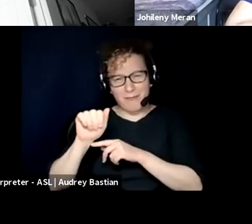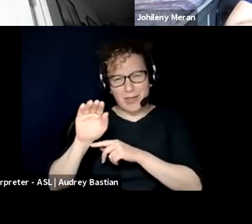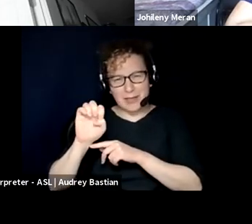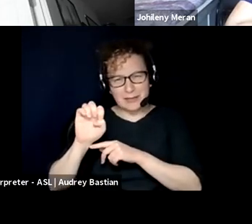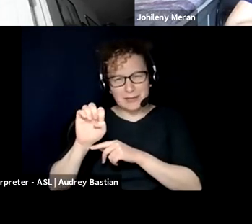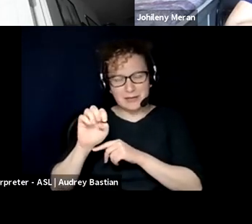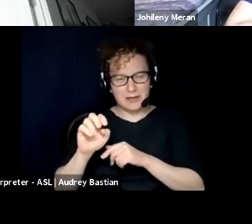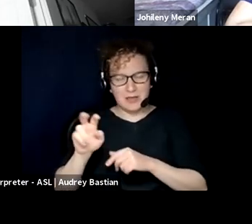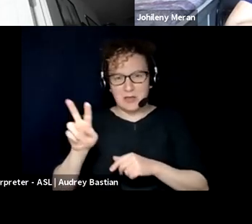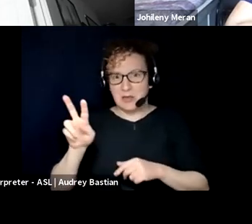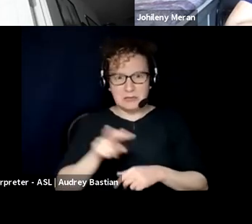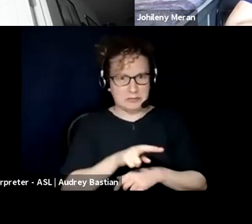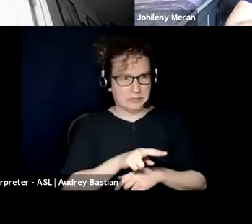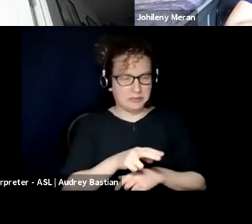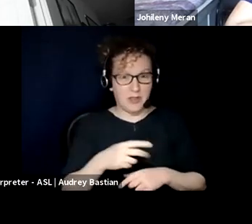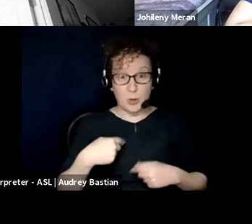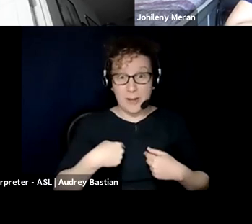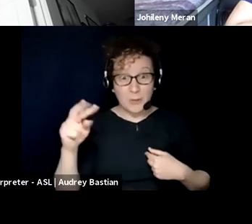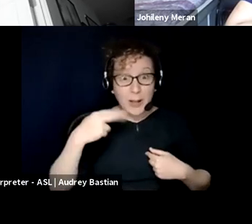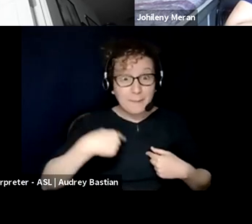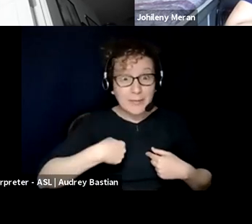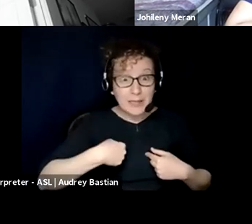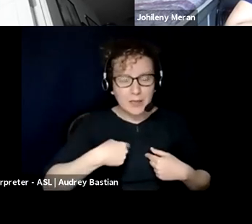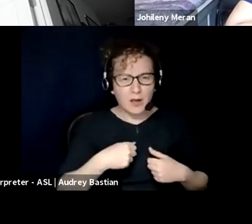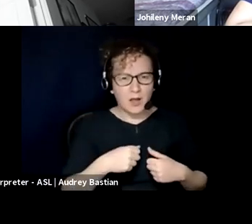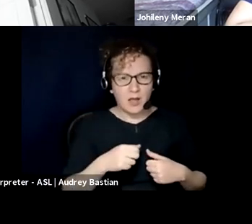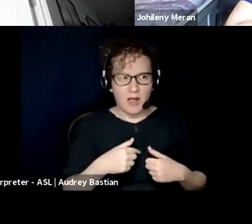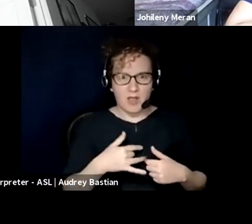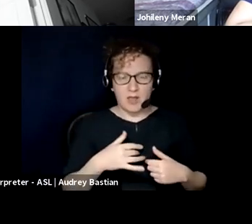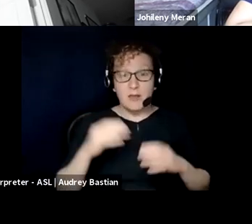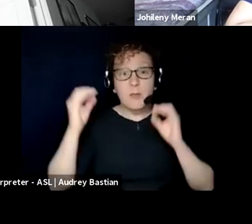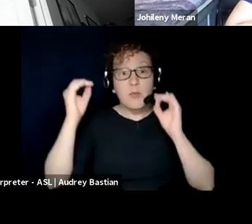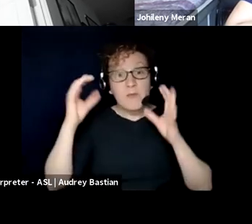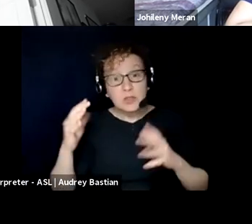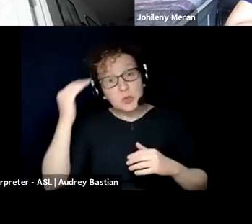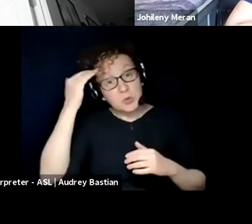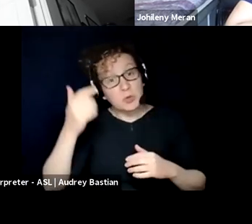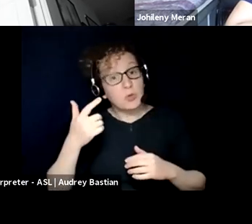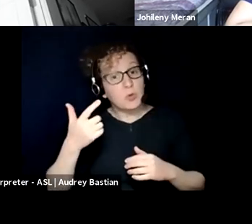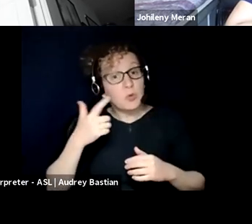even though I think there was acknowledgment of the golden age being an extremely violent,